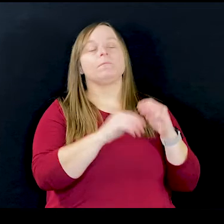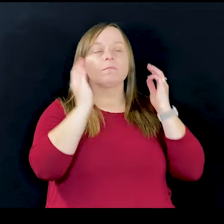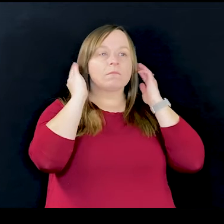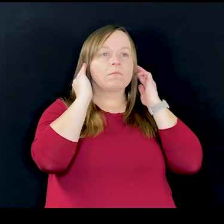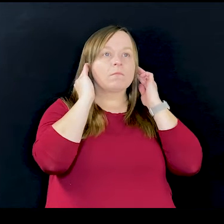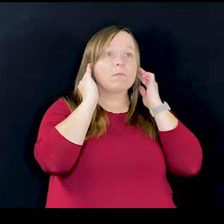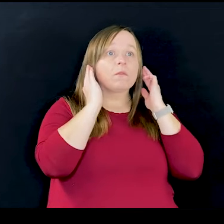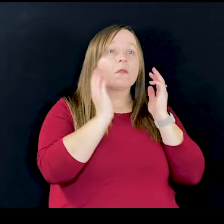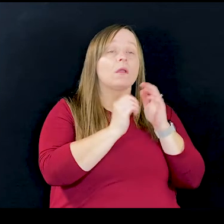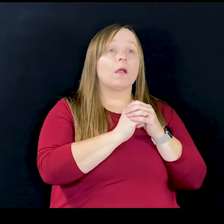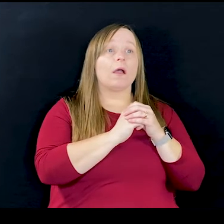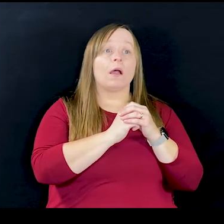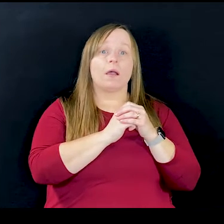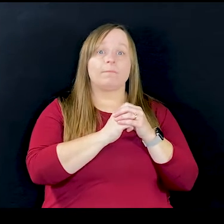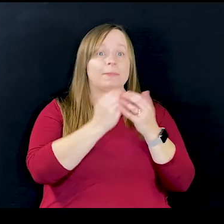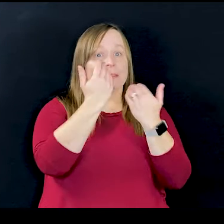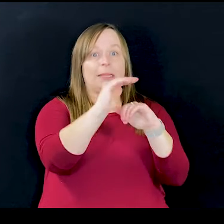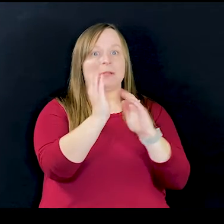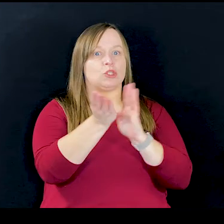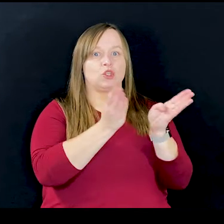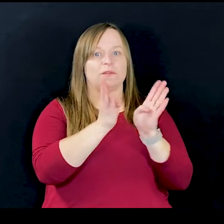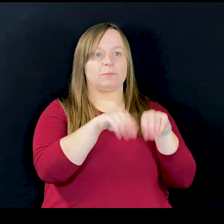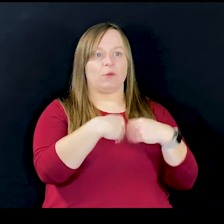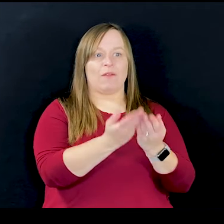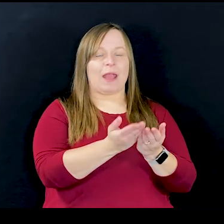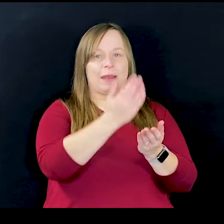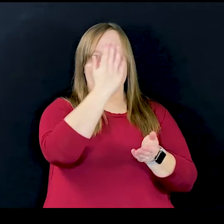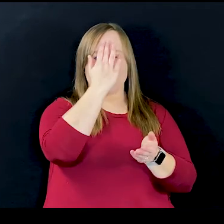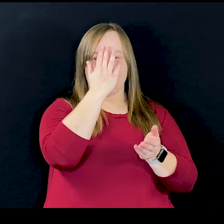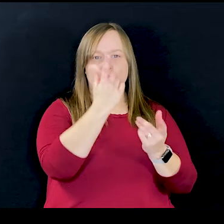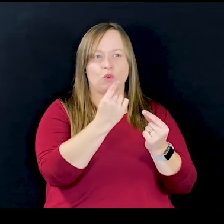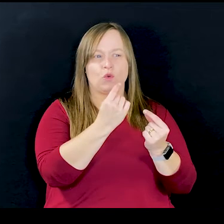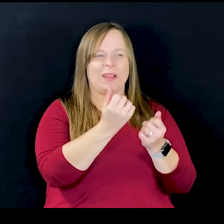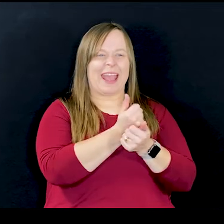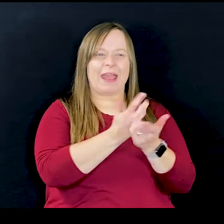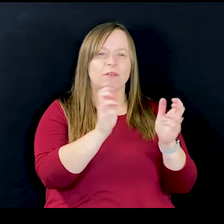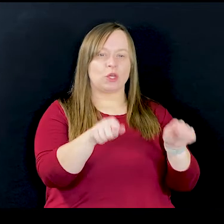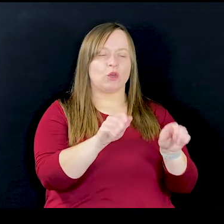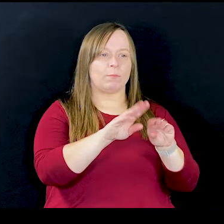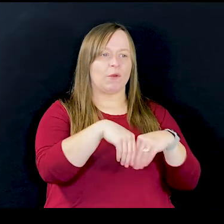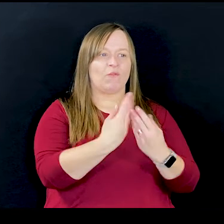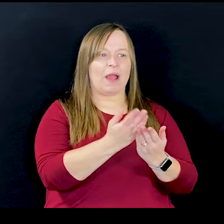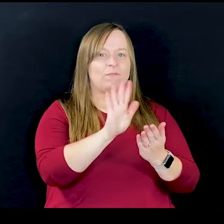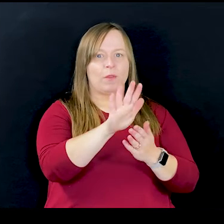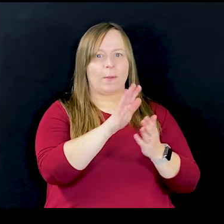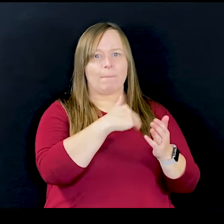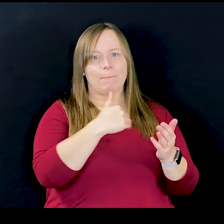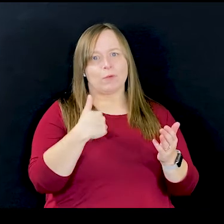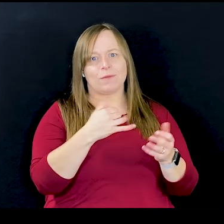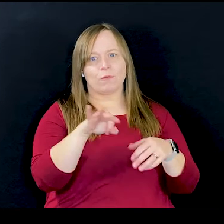And really had very limited services. I know they were doing everything they could to provide for their members.